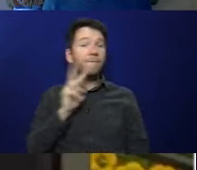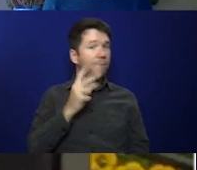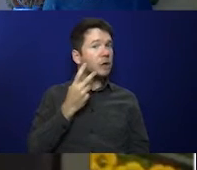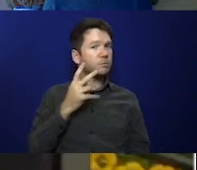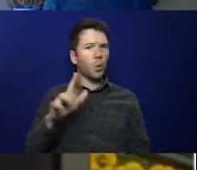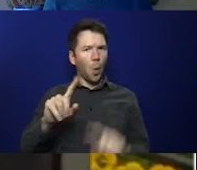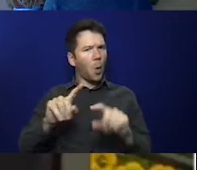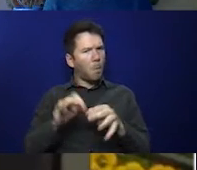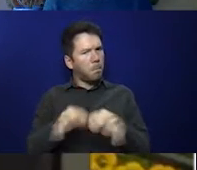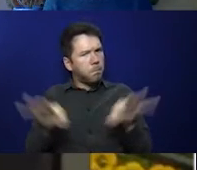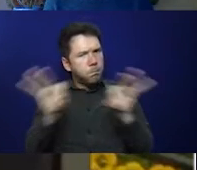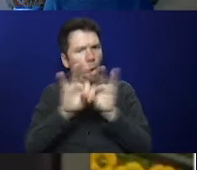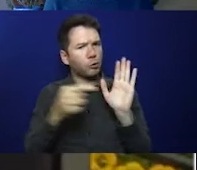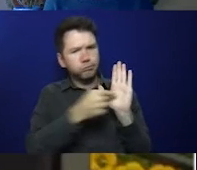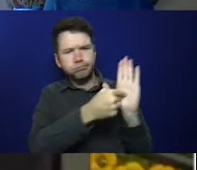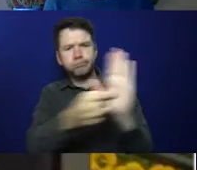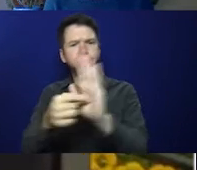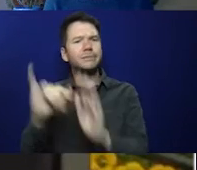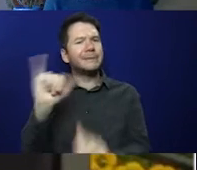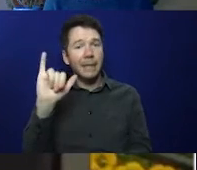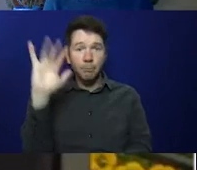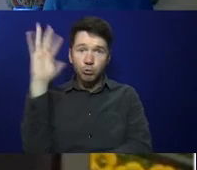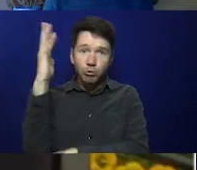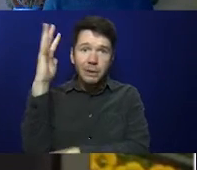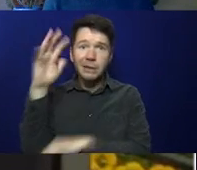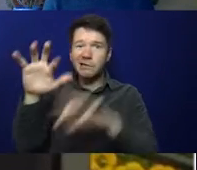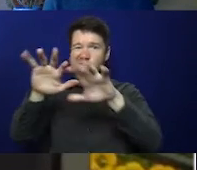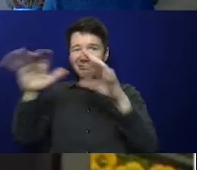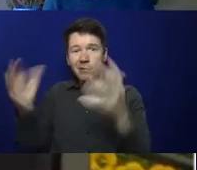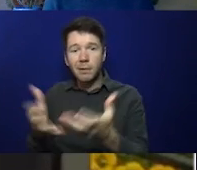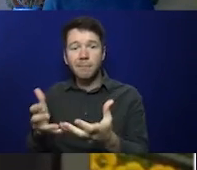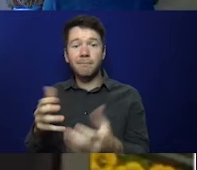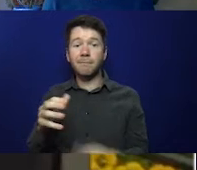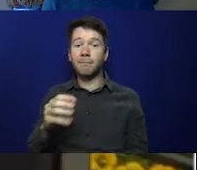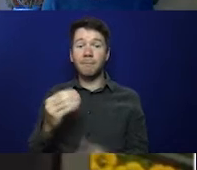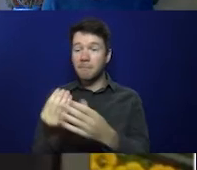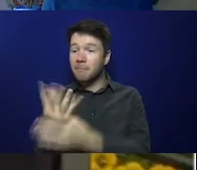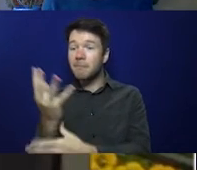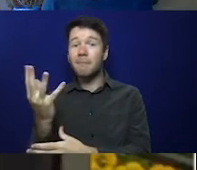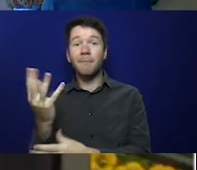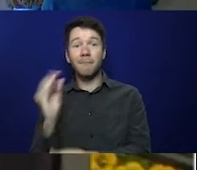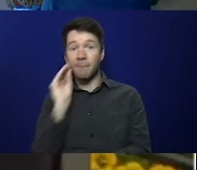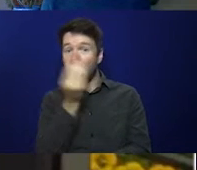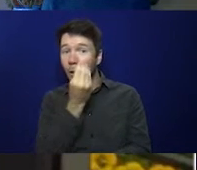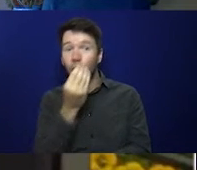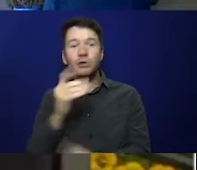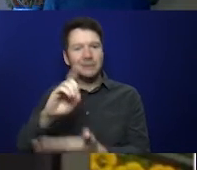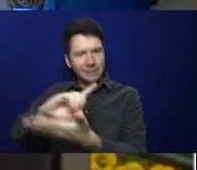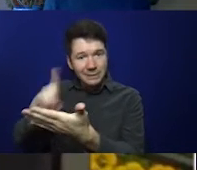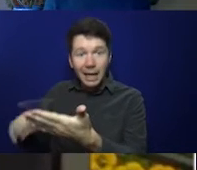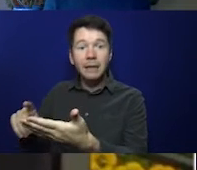vegetables were as important in the exhibits as trees, shrubs, flowering plants and floral designs.